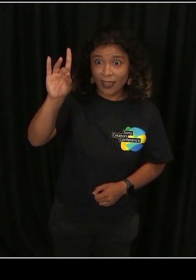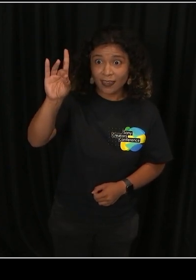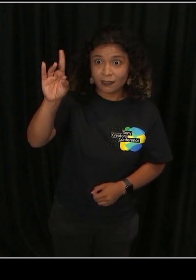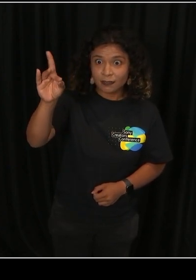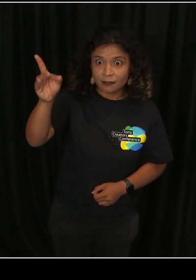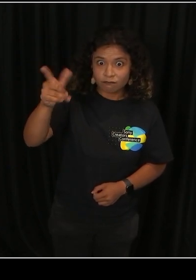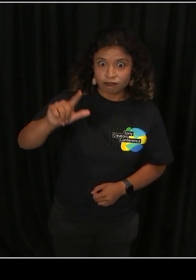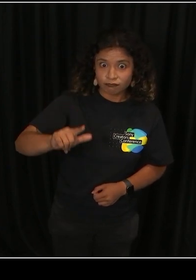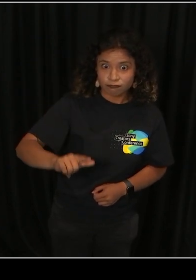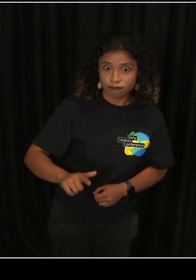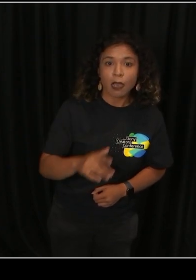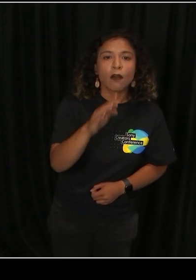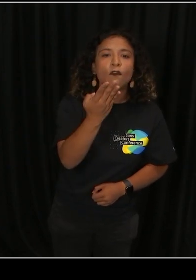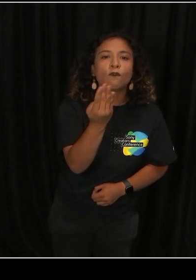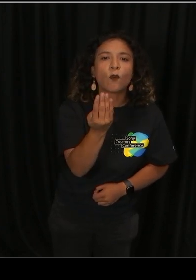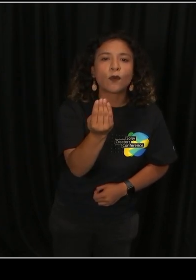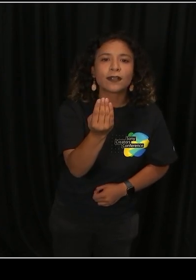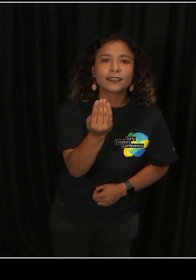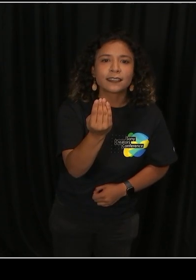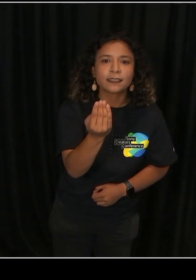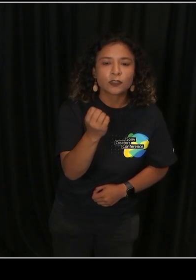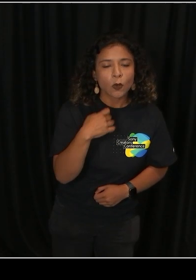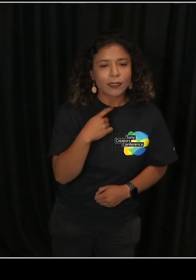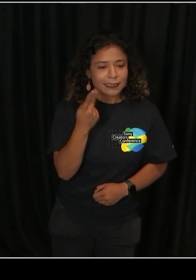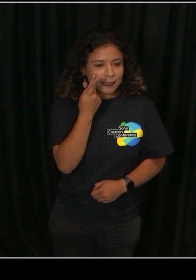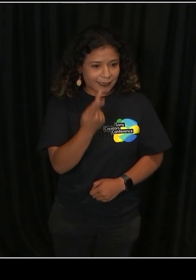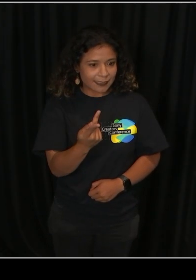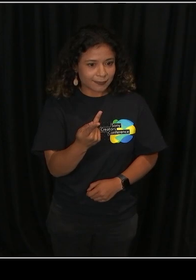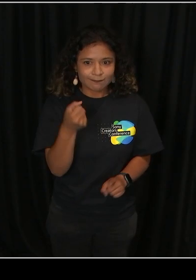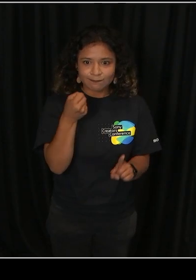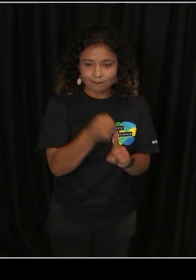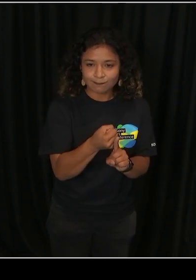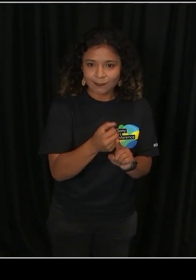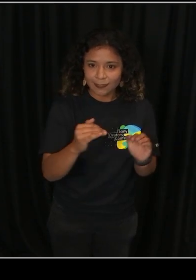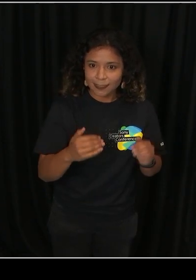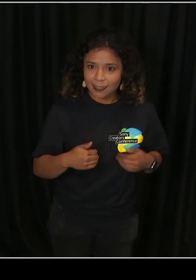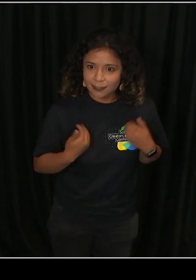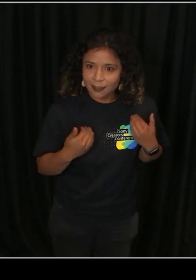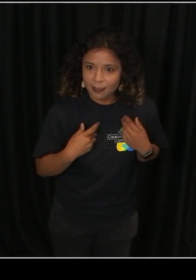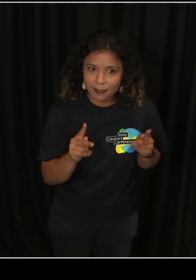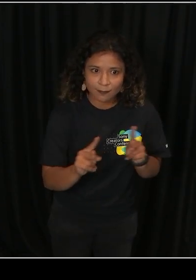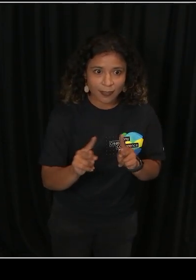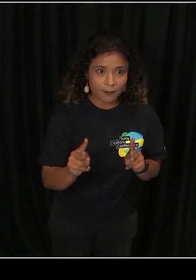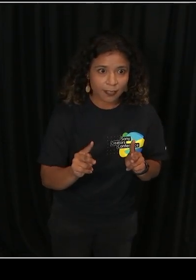So exactly the sort of demographic that we want to go for. And we have 58% female viewers, actually,